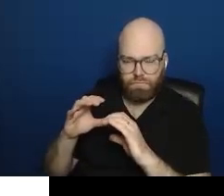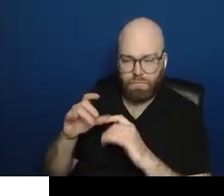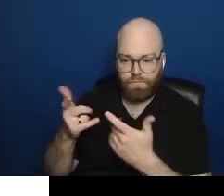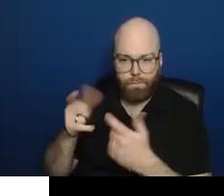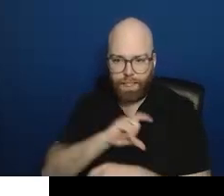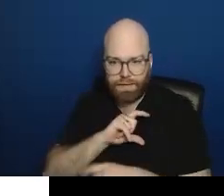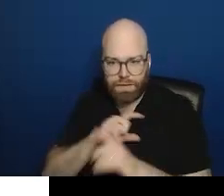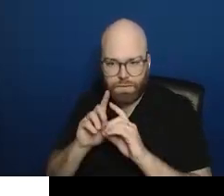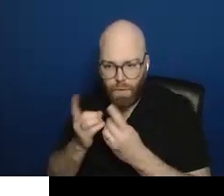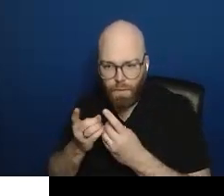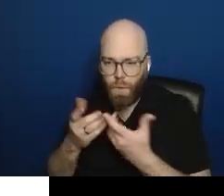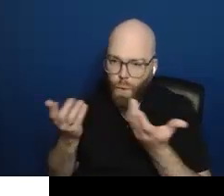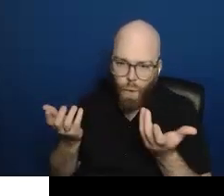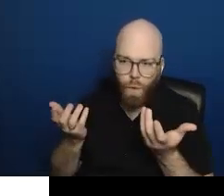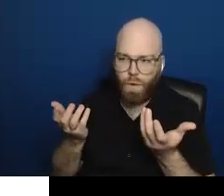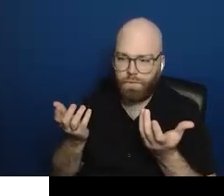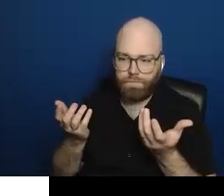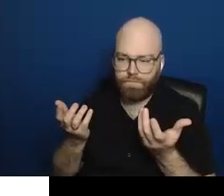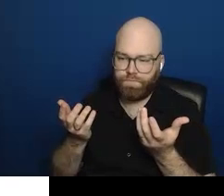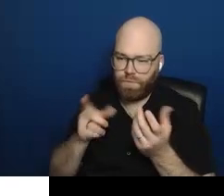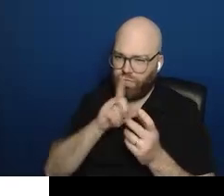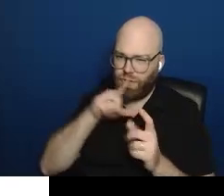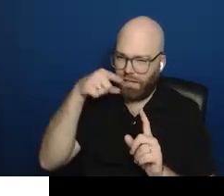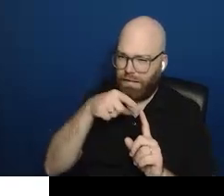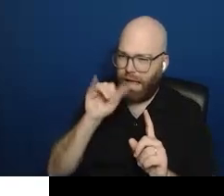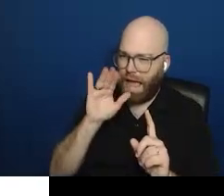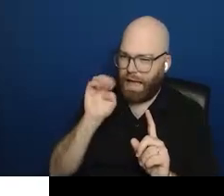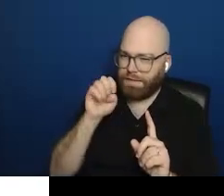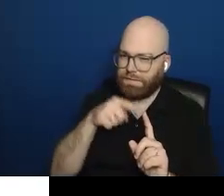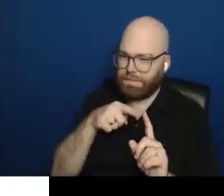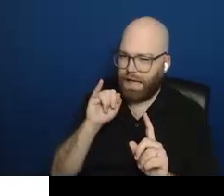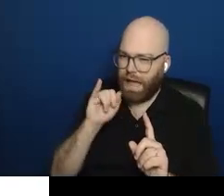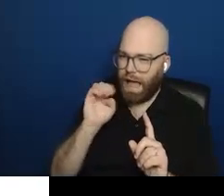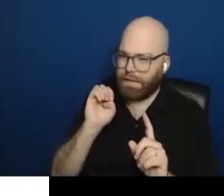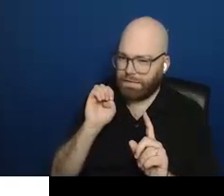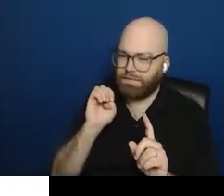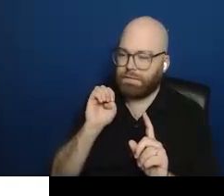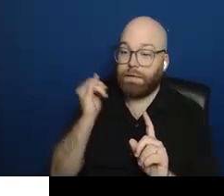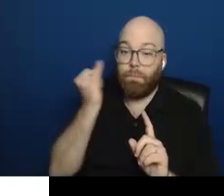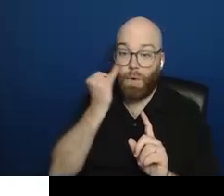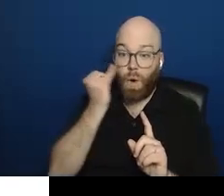or, it's mainly ICE right? And normally if ICE is going to do something, it's because,